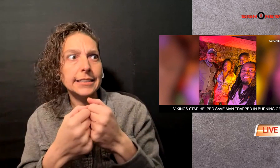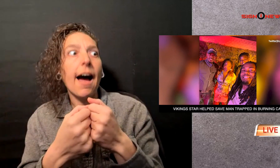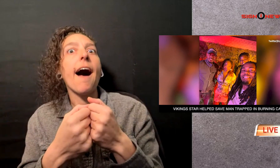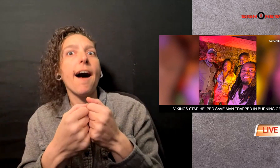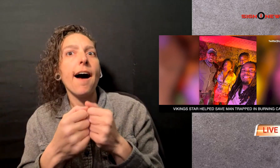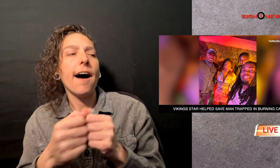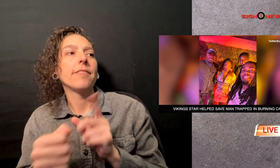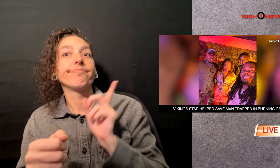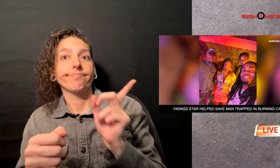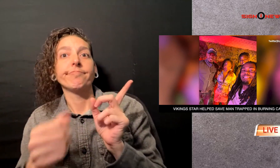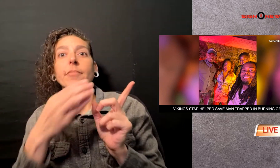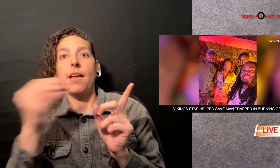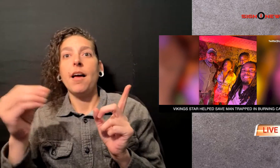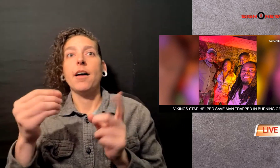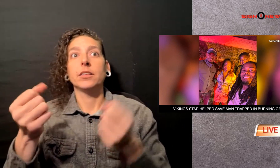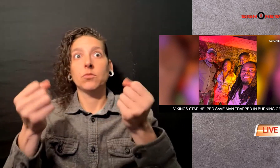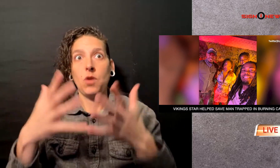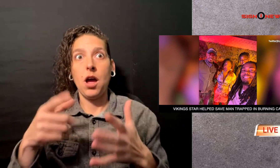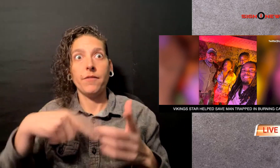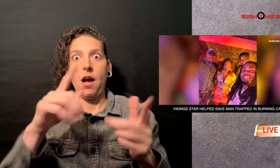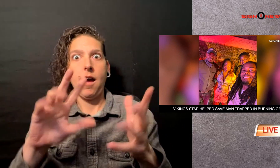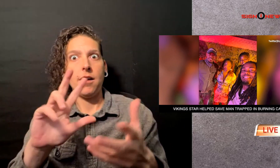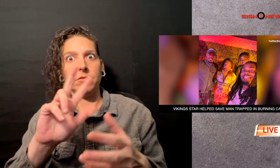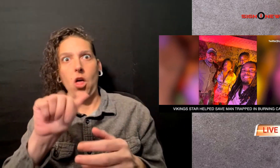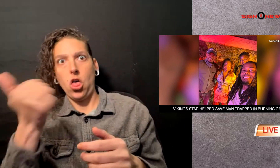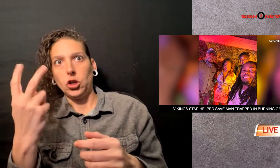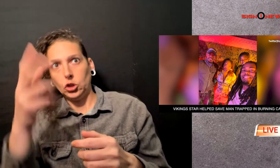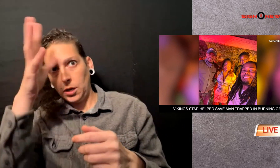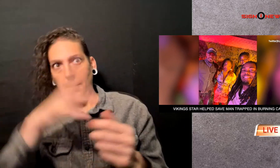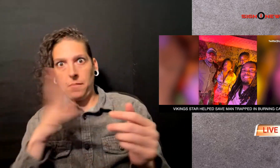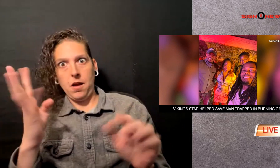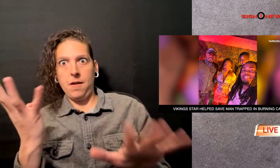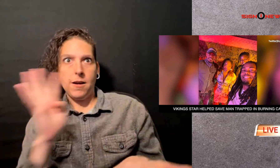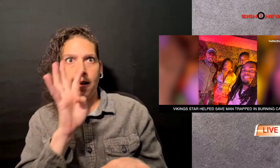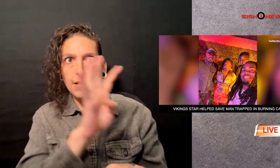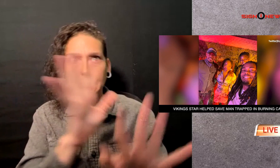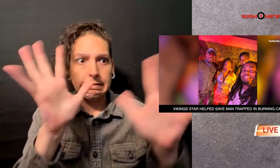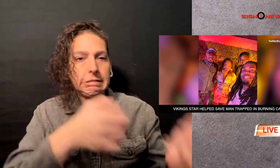that's when he the Uber driver and two others pulled a man out of his car